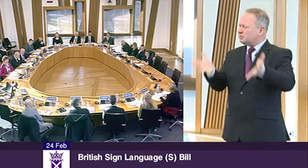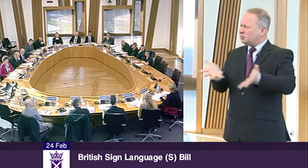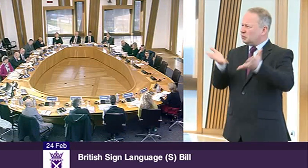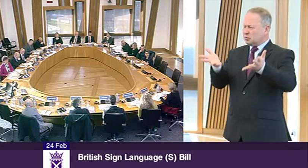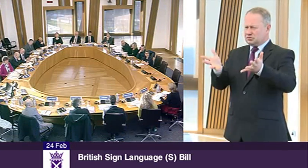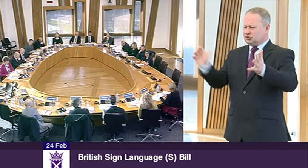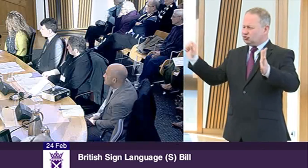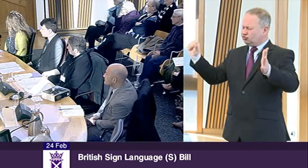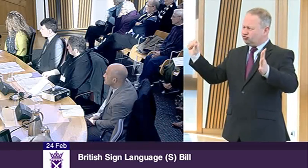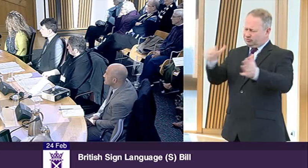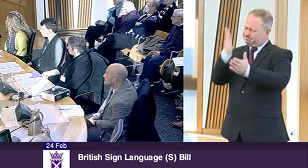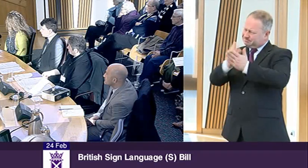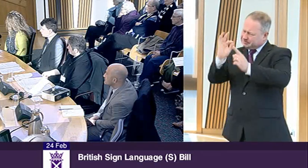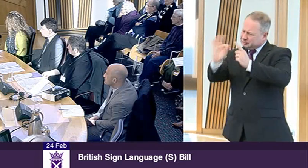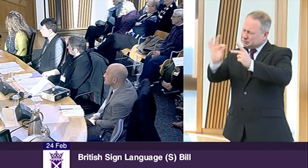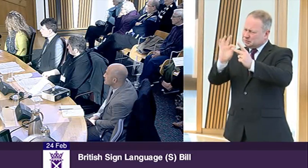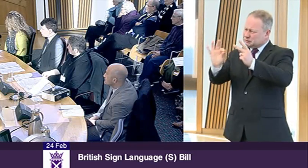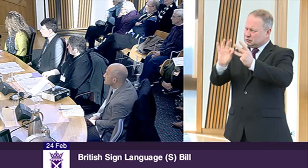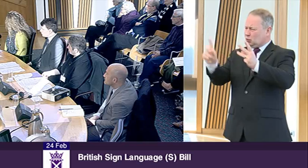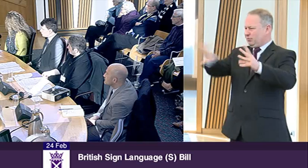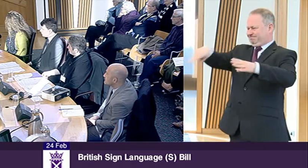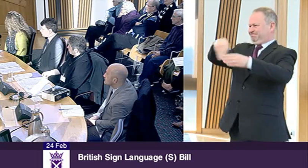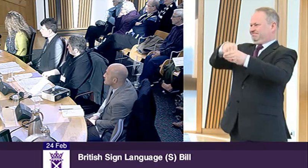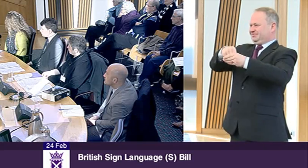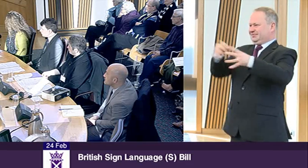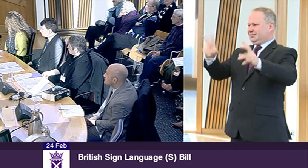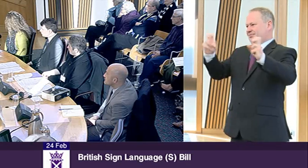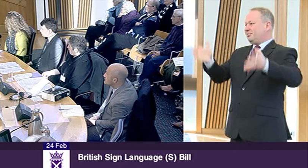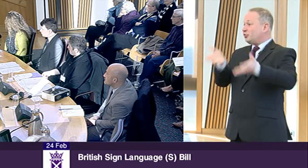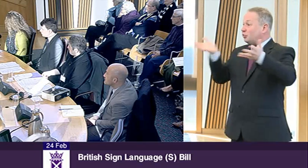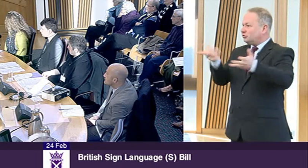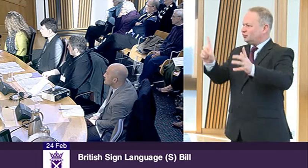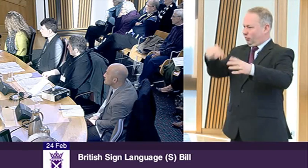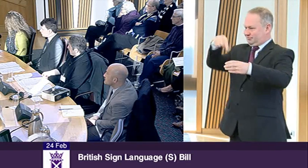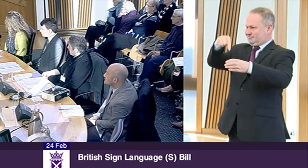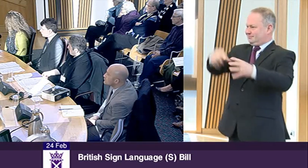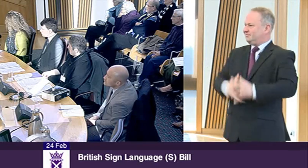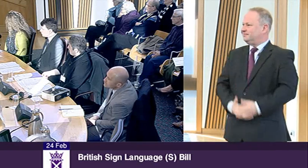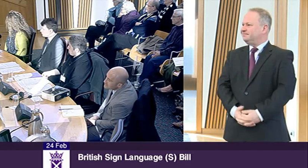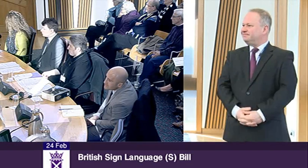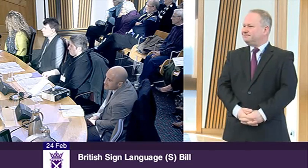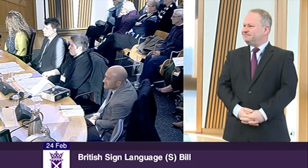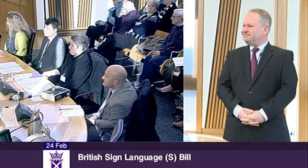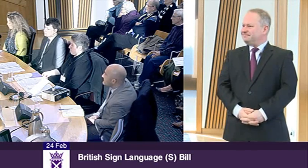things should that entail? What should be included in promotion?